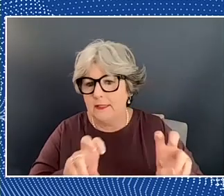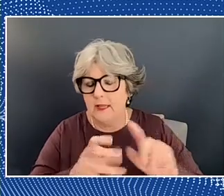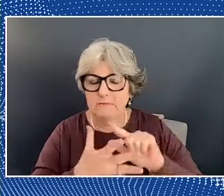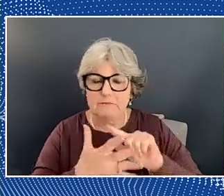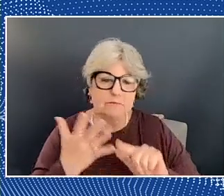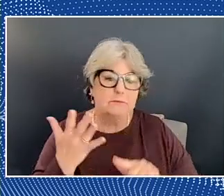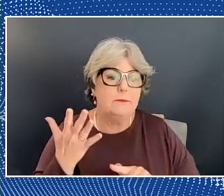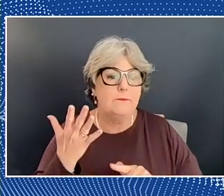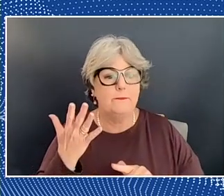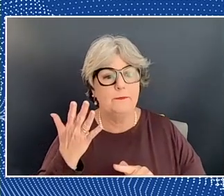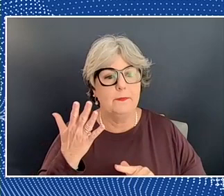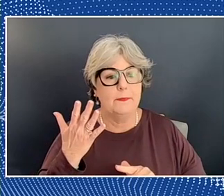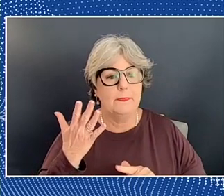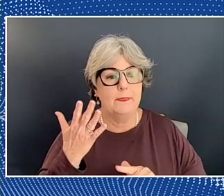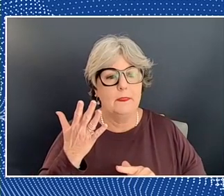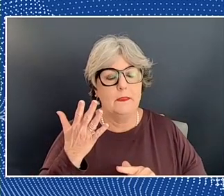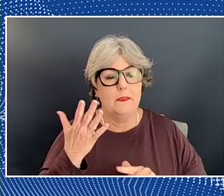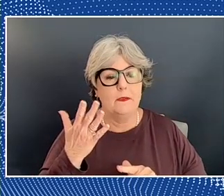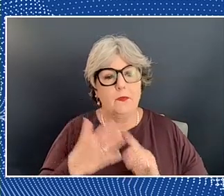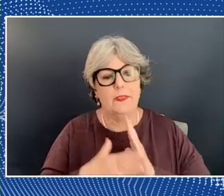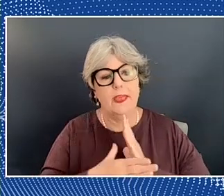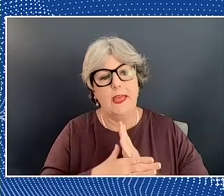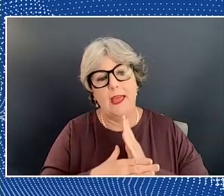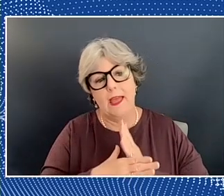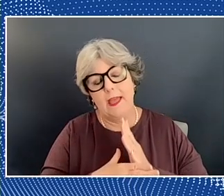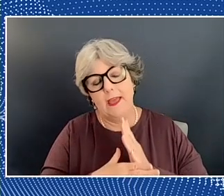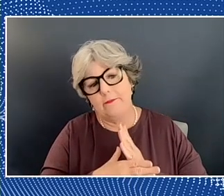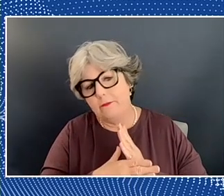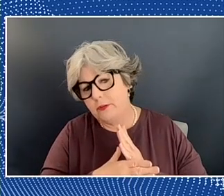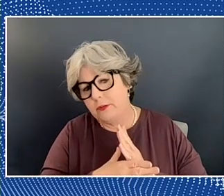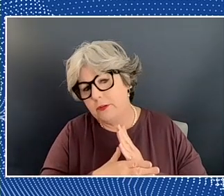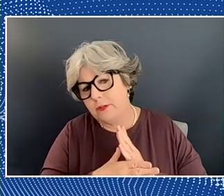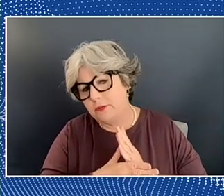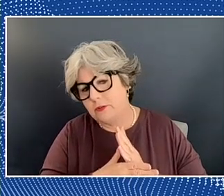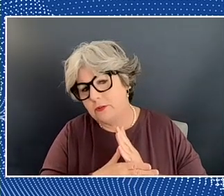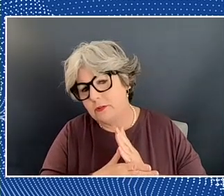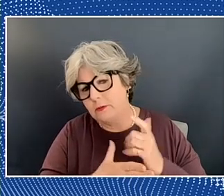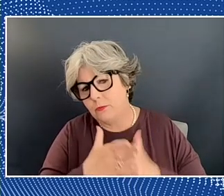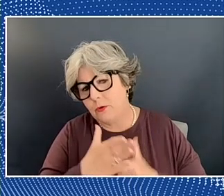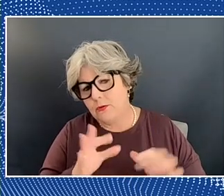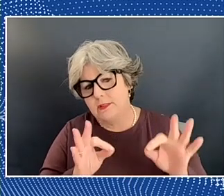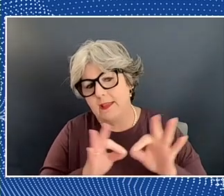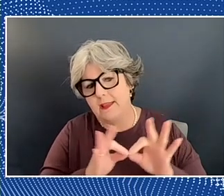together with the average growth rate in the price, the value of homes of about